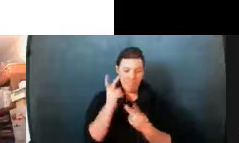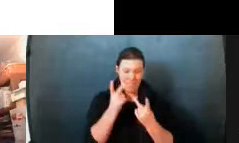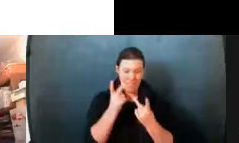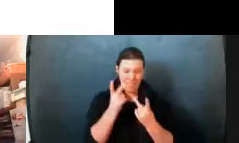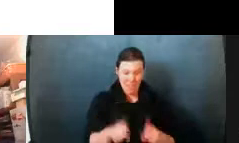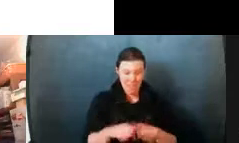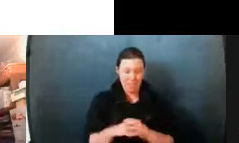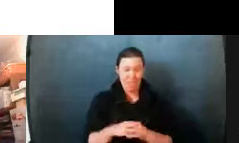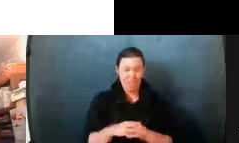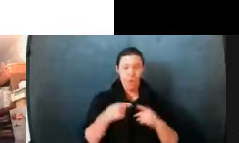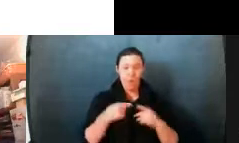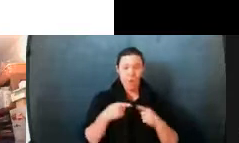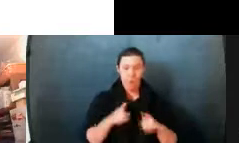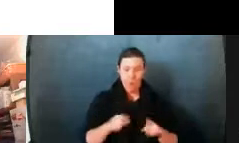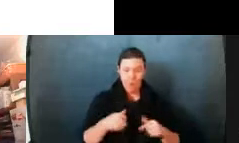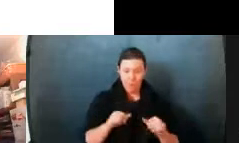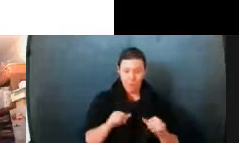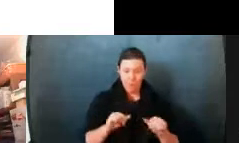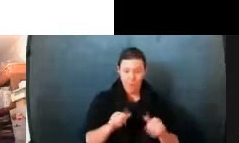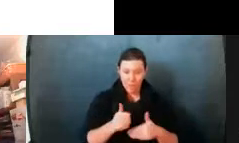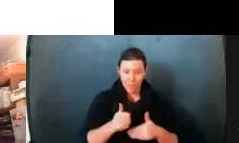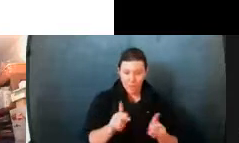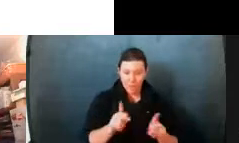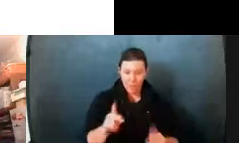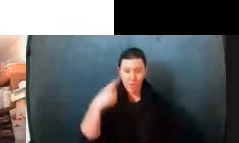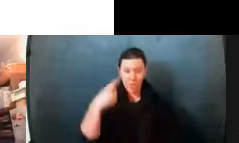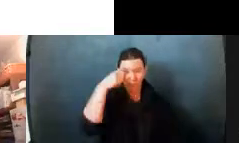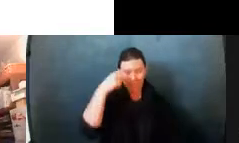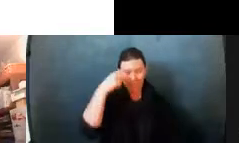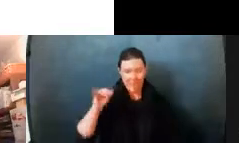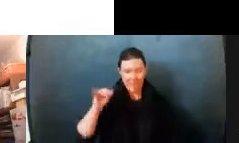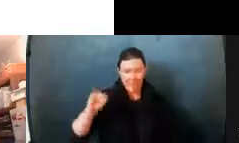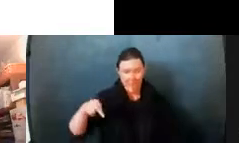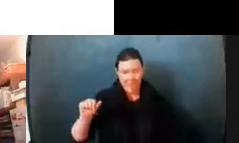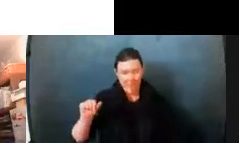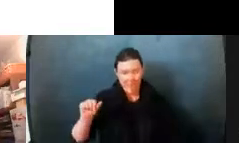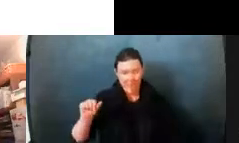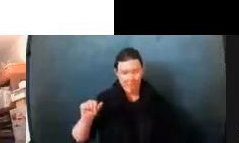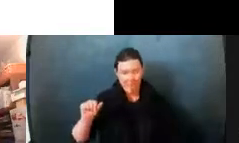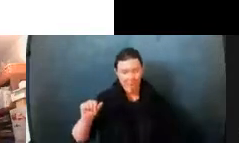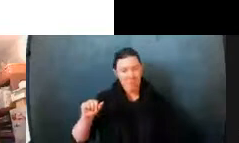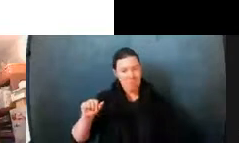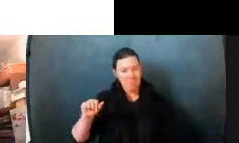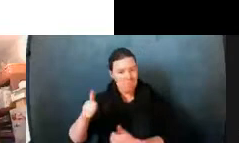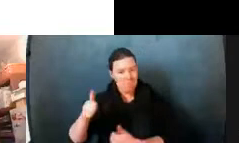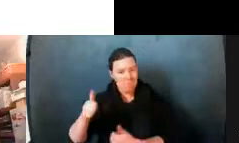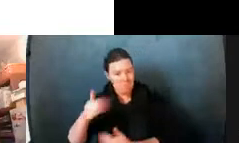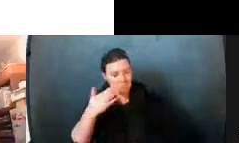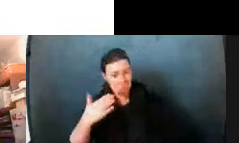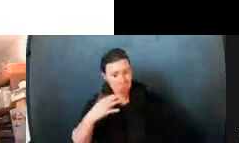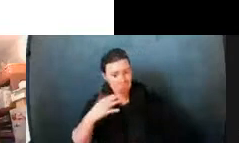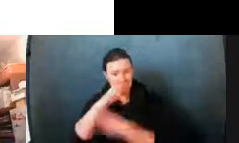is I think HIPAA is a good thing by and large, I think privacy is important,